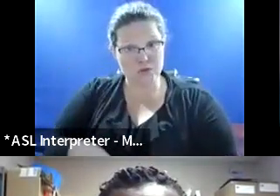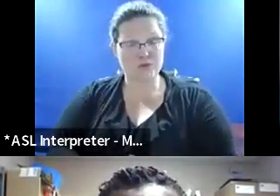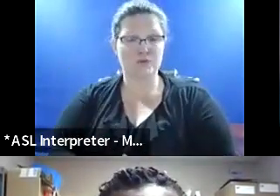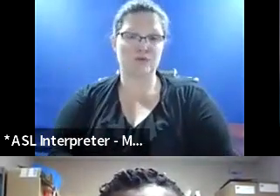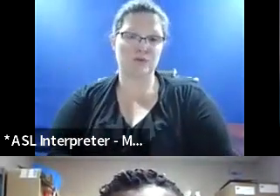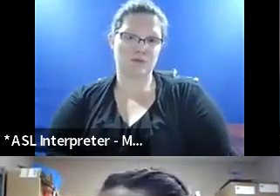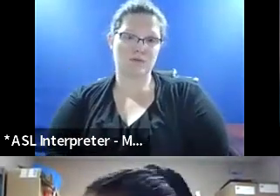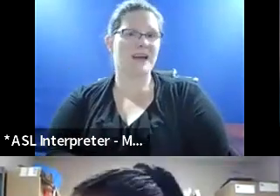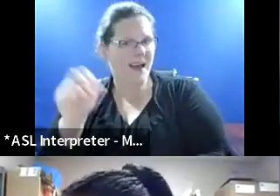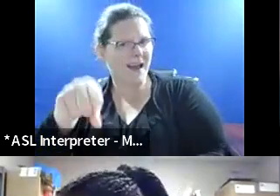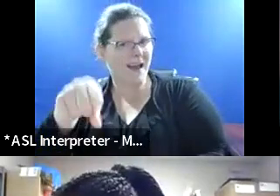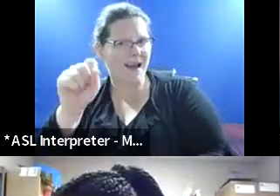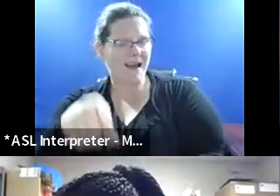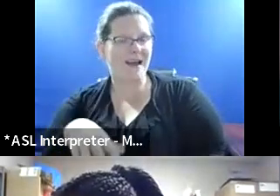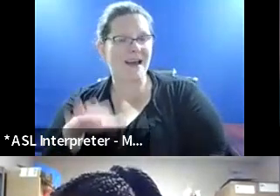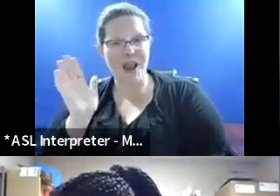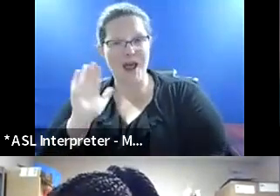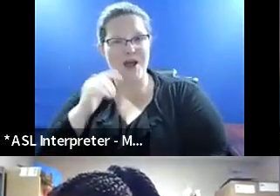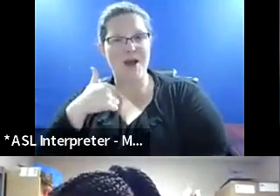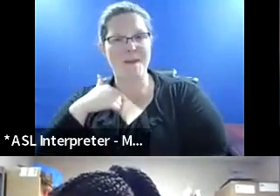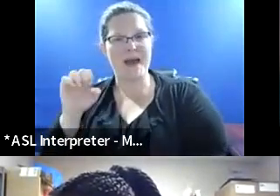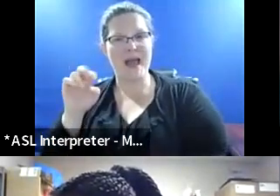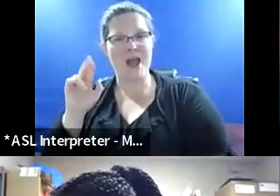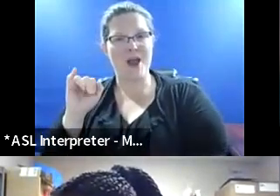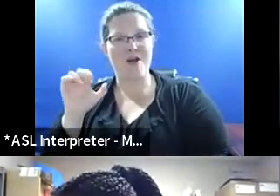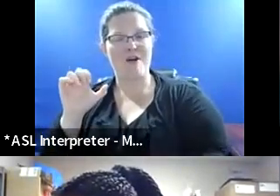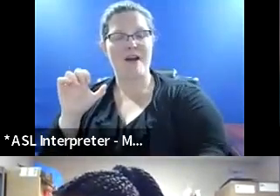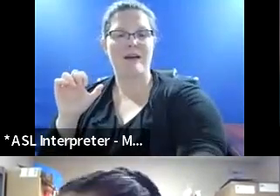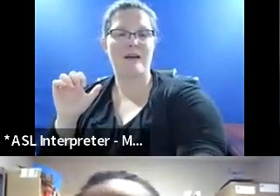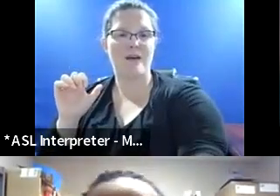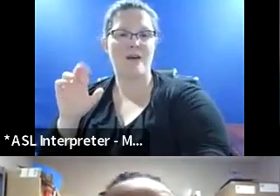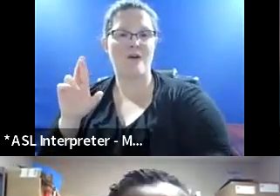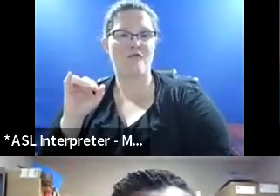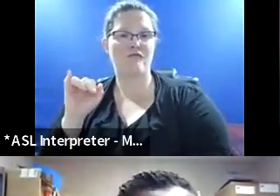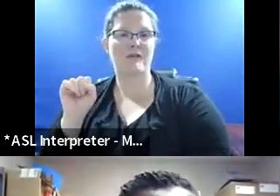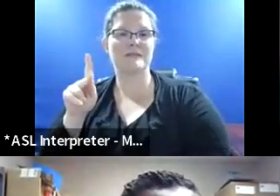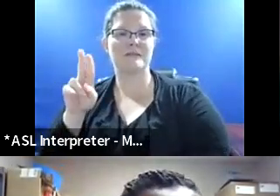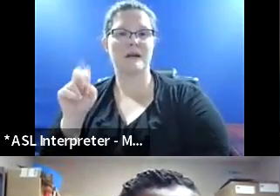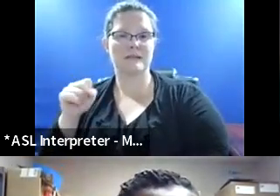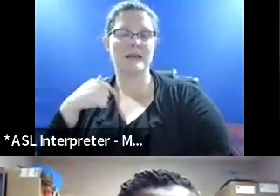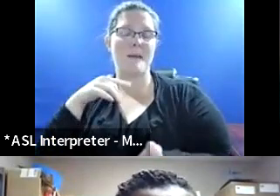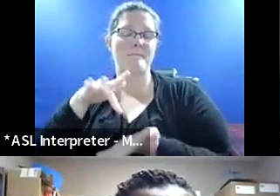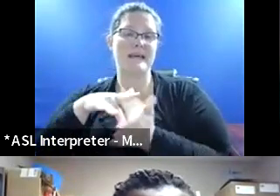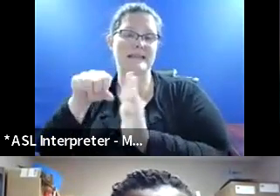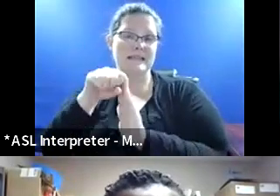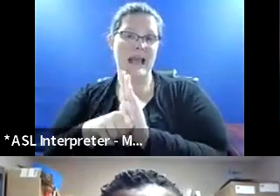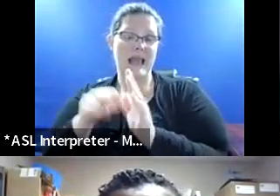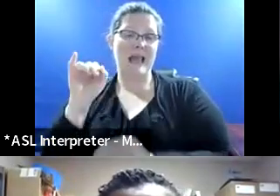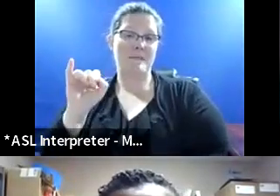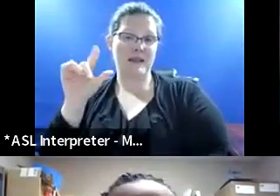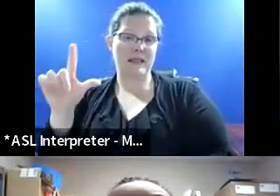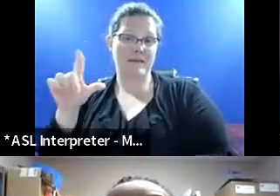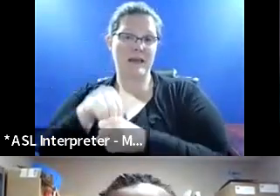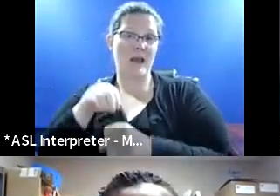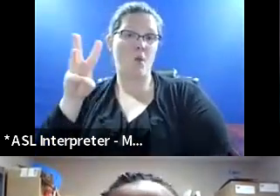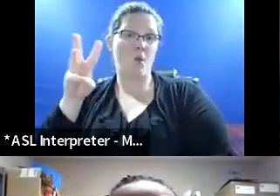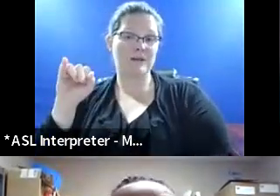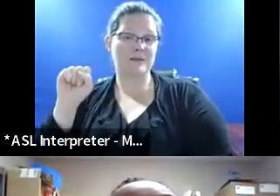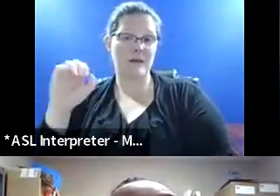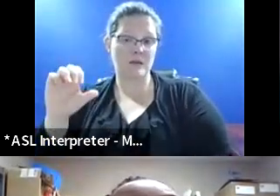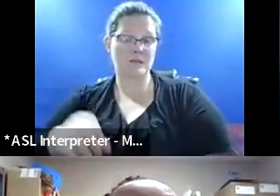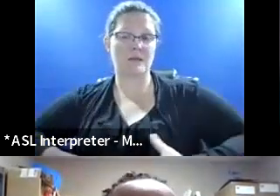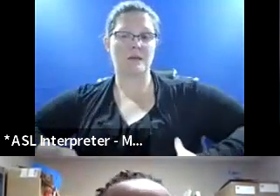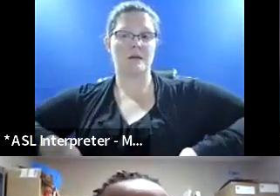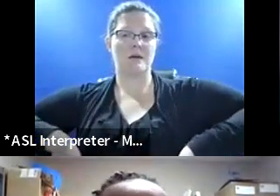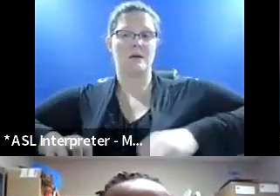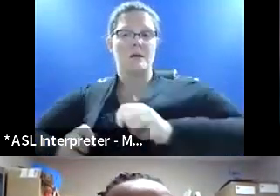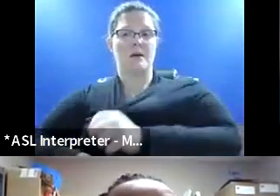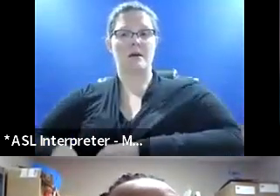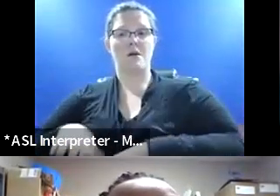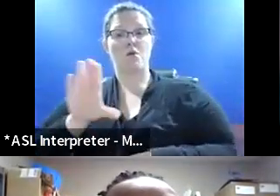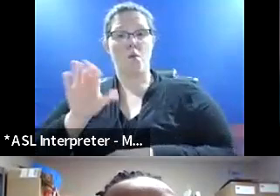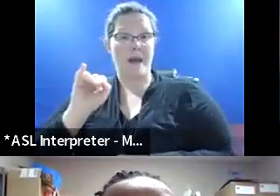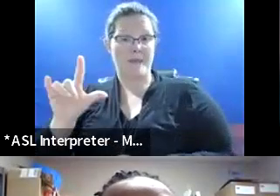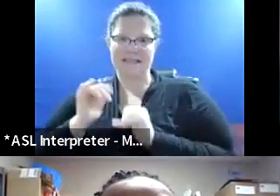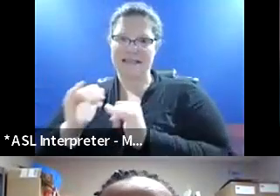I THINK ERIC ALSO HAS A QUESTION.